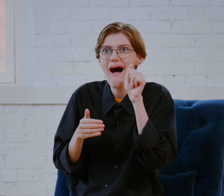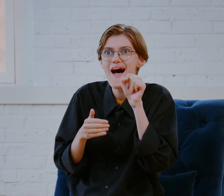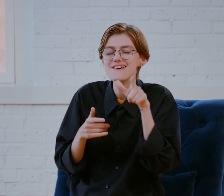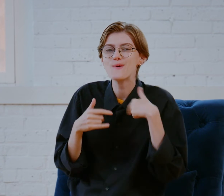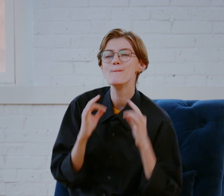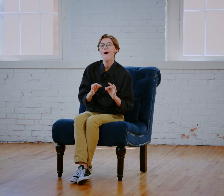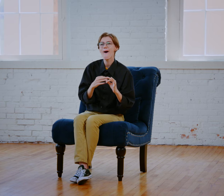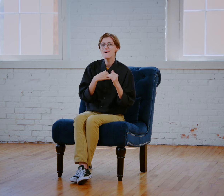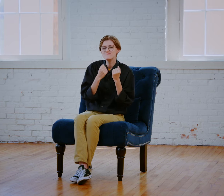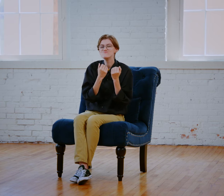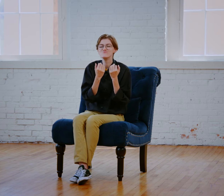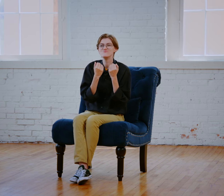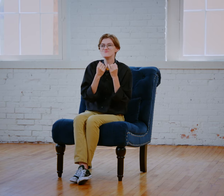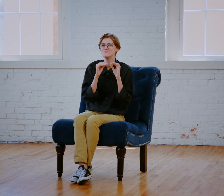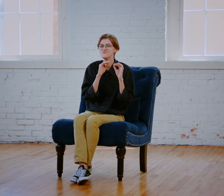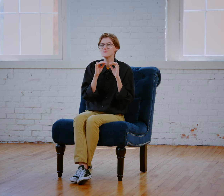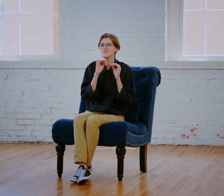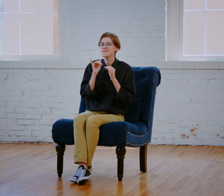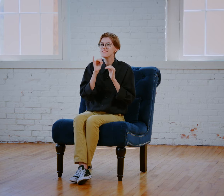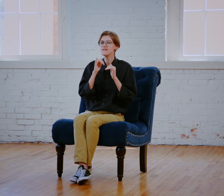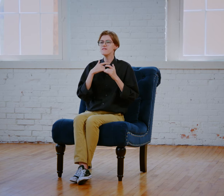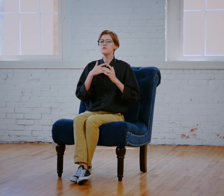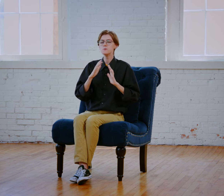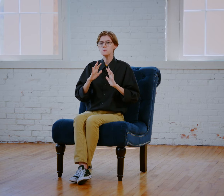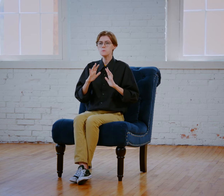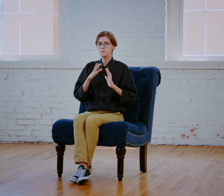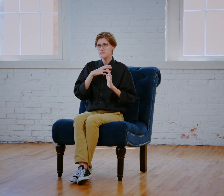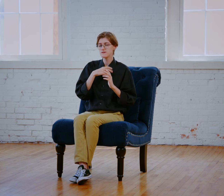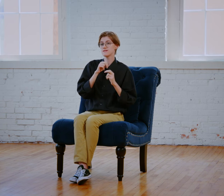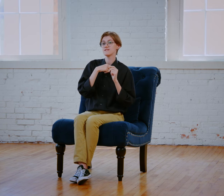And I met some people that did know ASL and so we started connecting